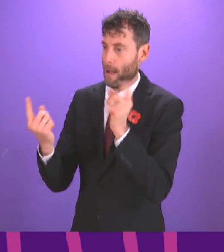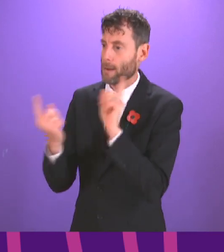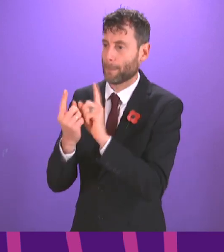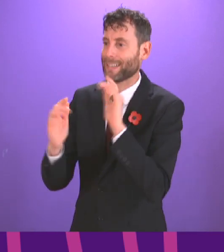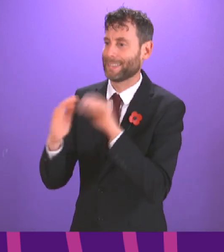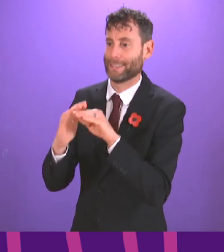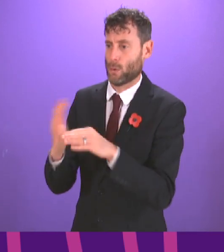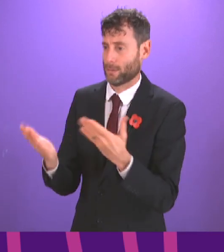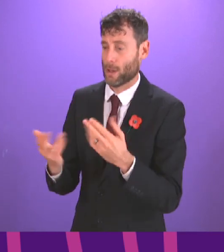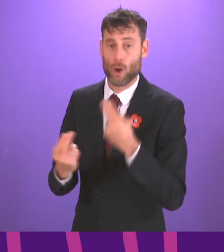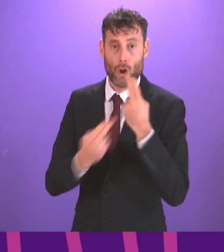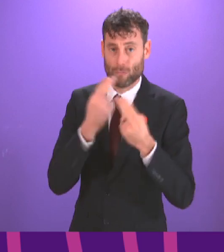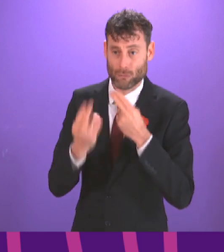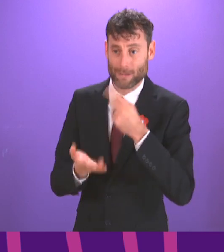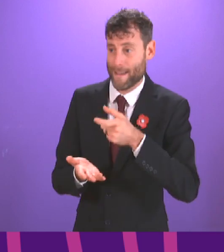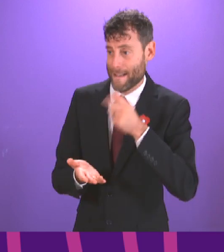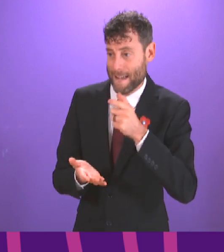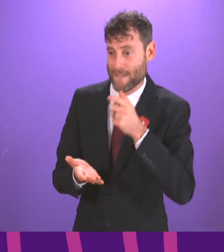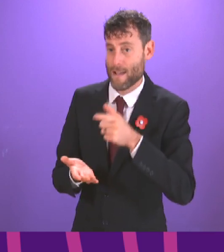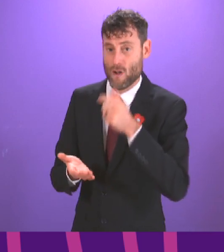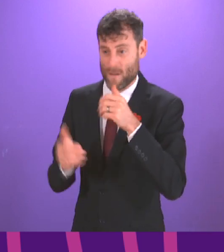where restaurants, cafes and coffee shops are pretty thin on the ground.